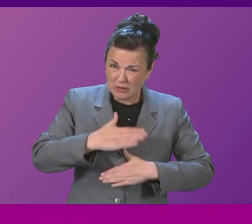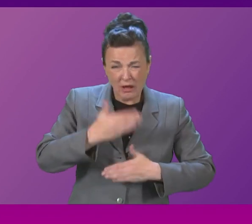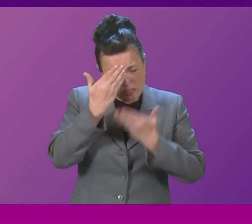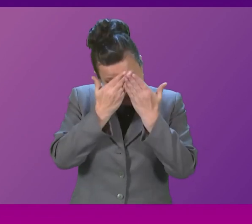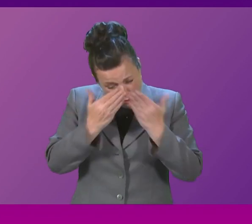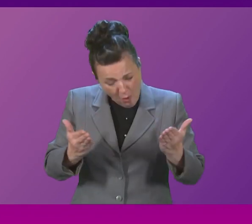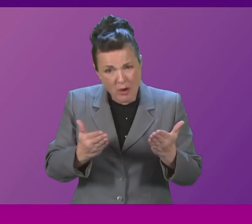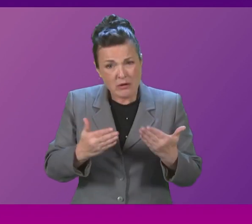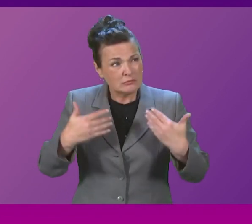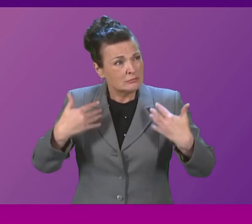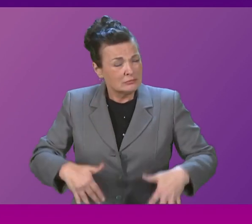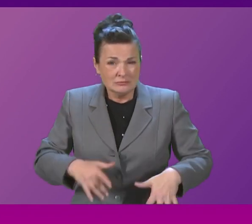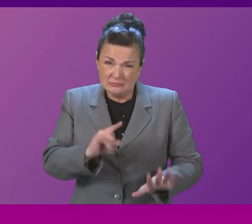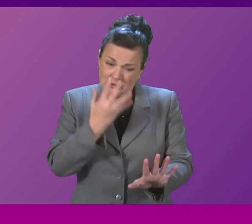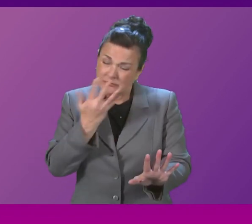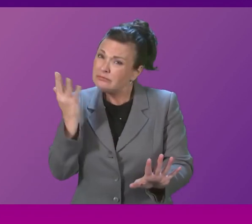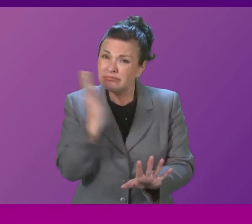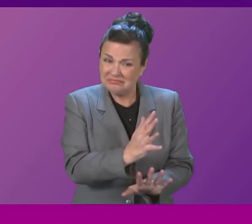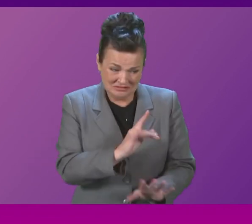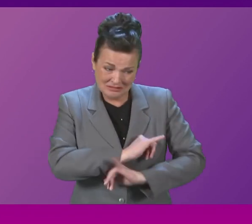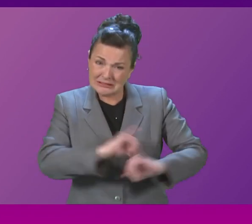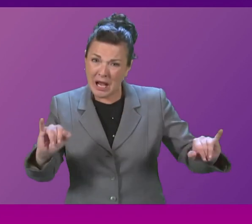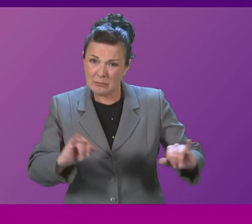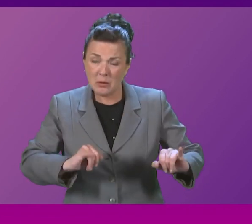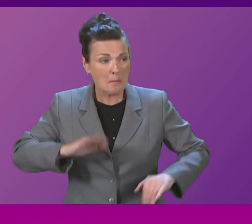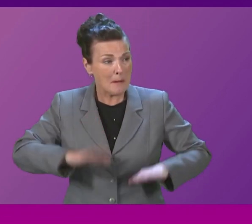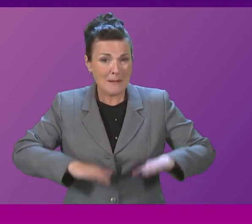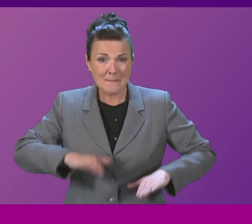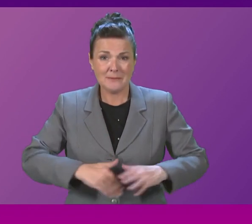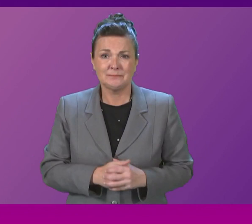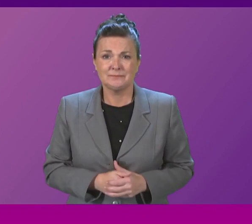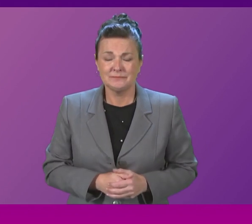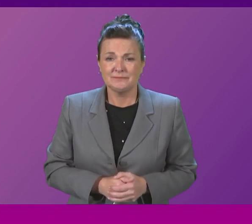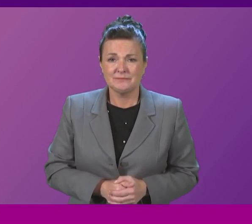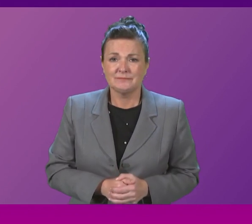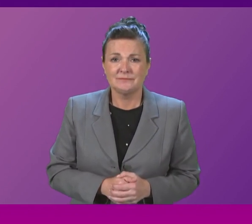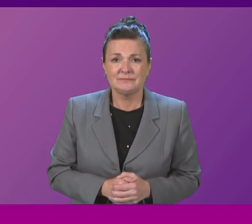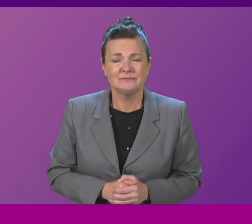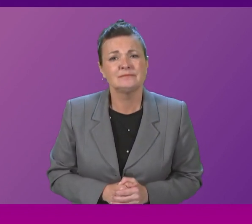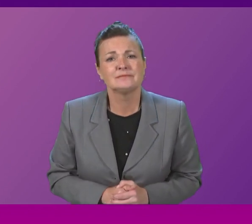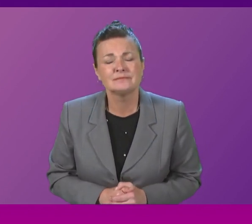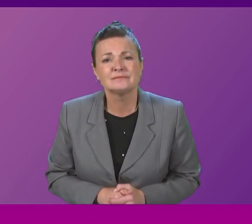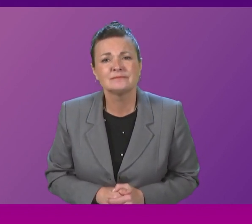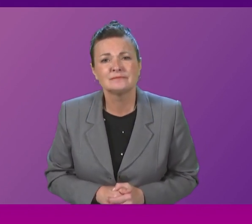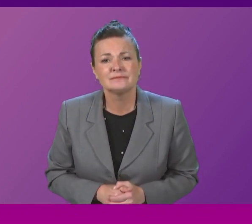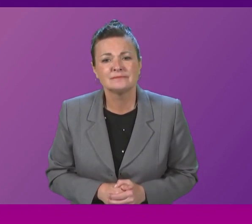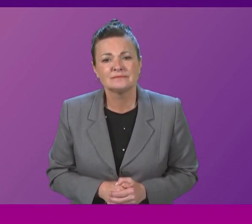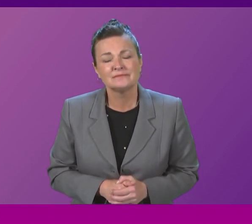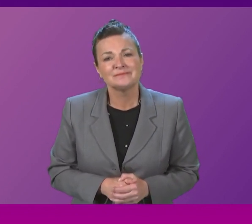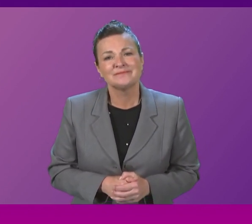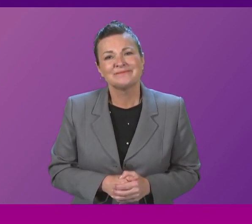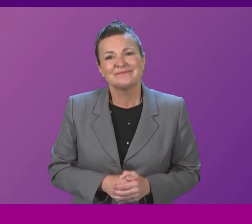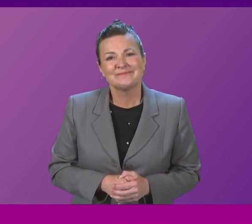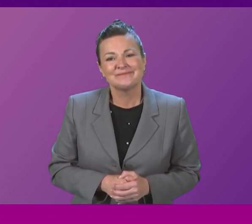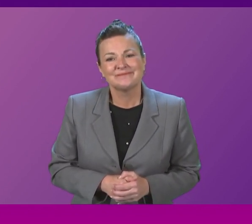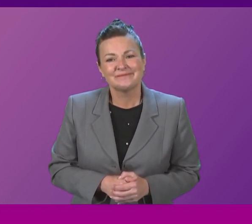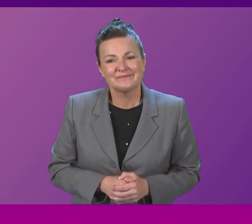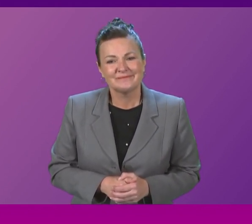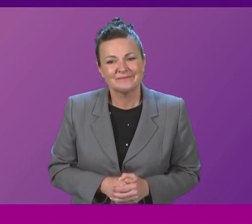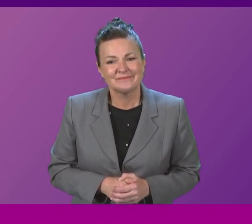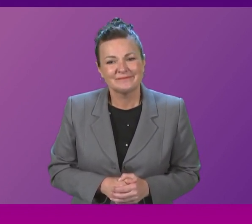in utter disdain.